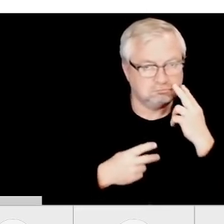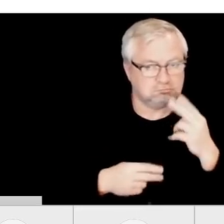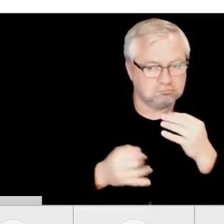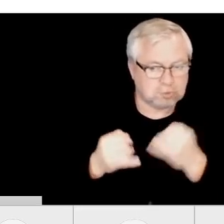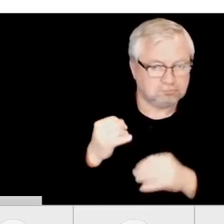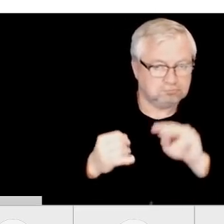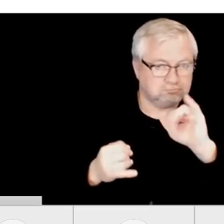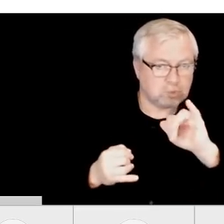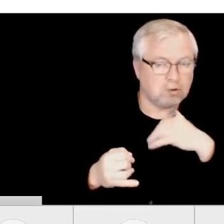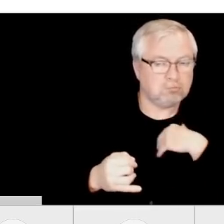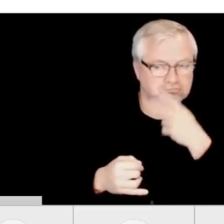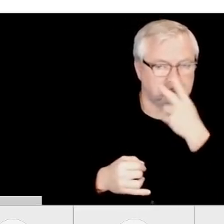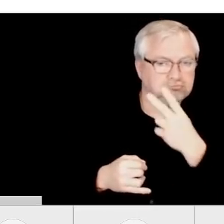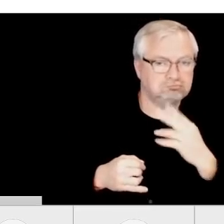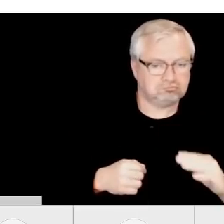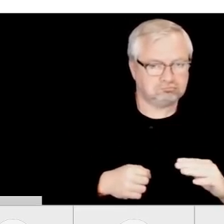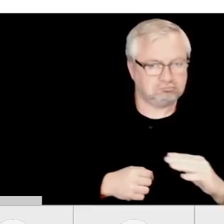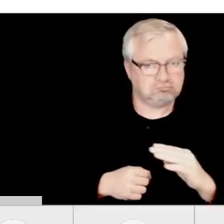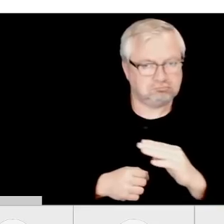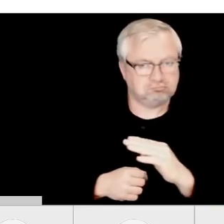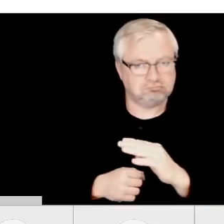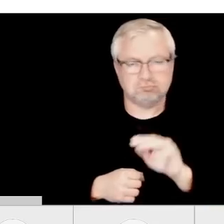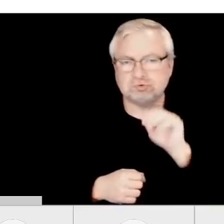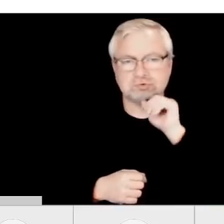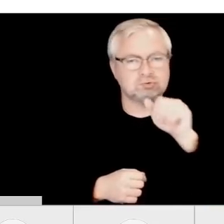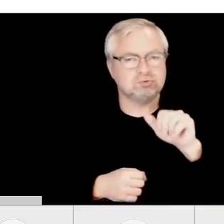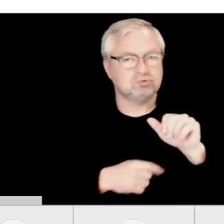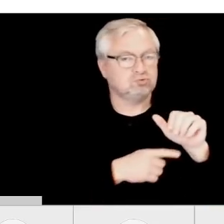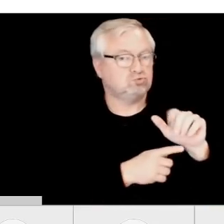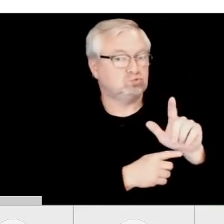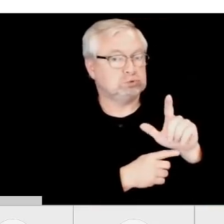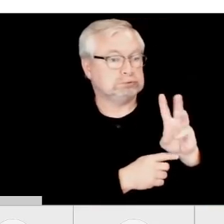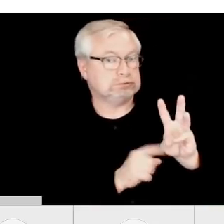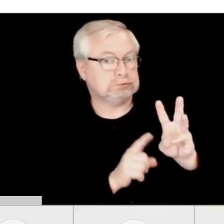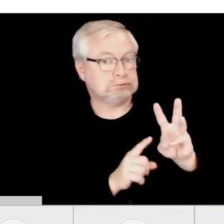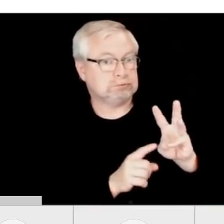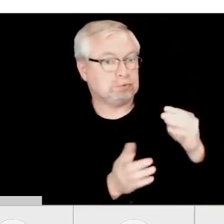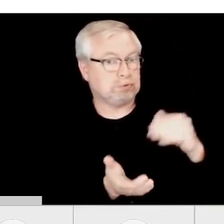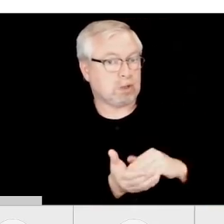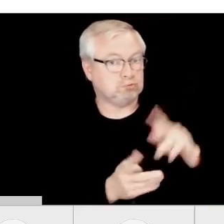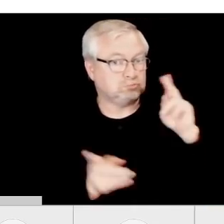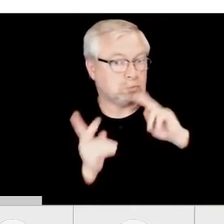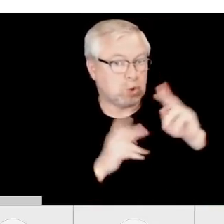And that it is not 26,000 as some folks have worried about interpreting the